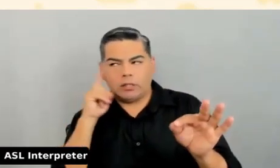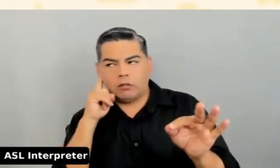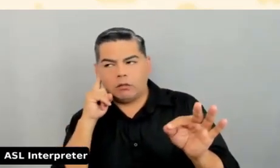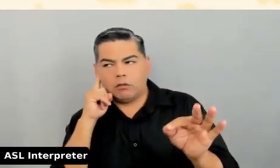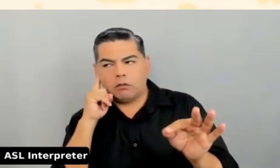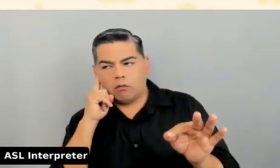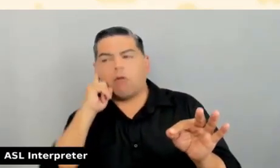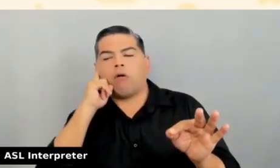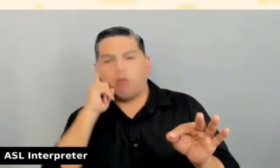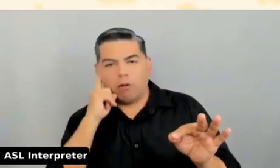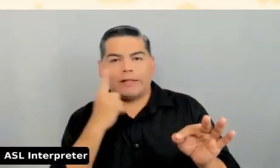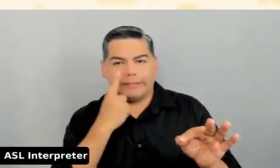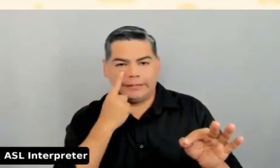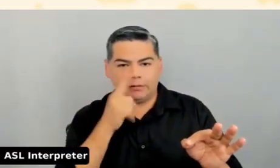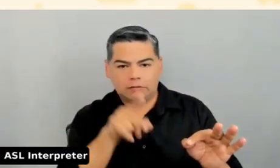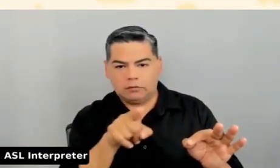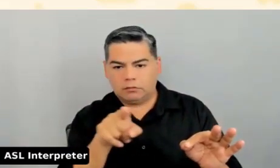as well as see it and that helps with learning pronunciation.